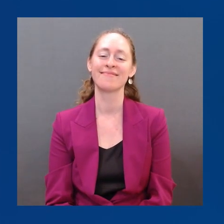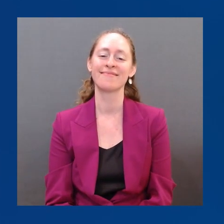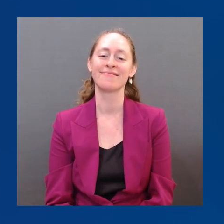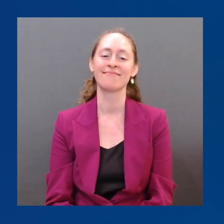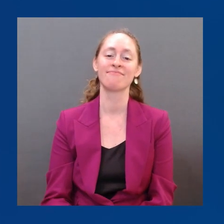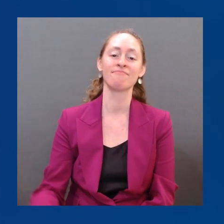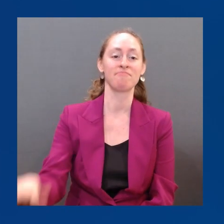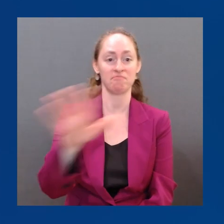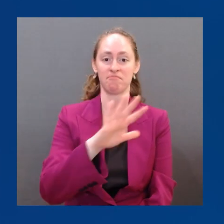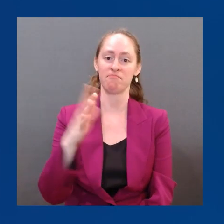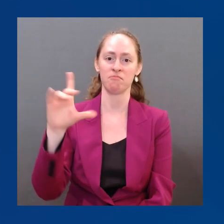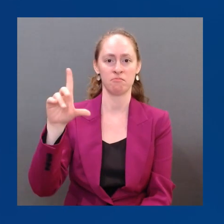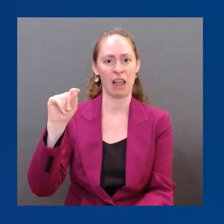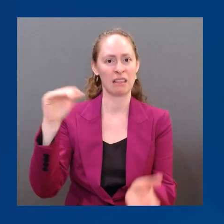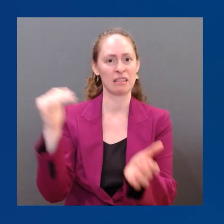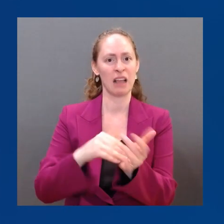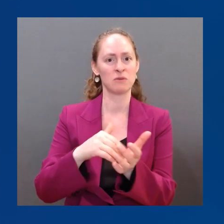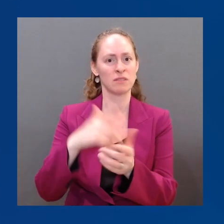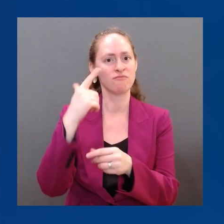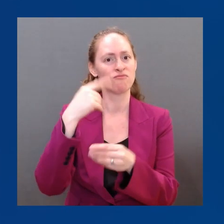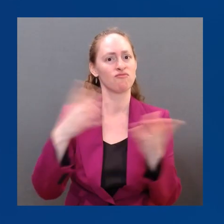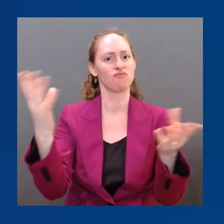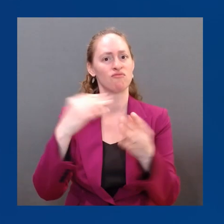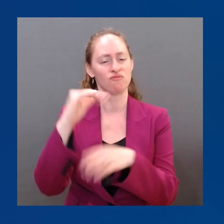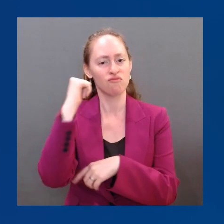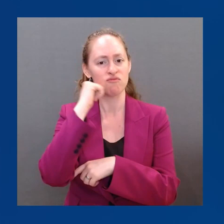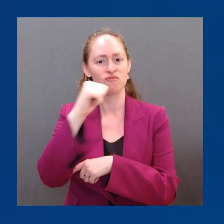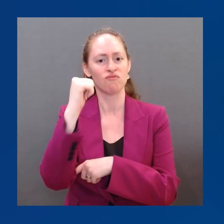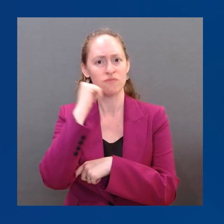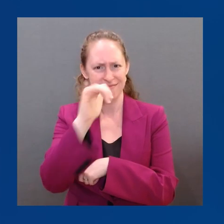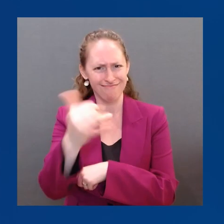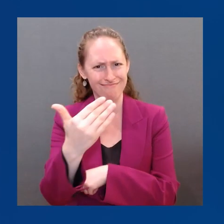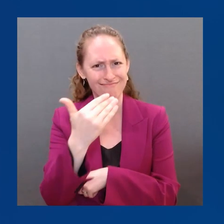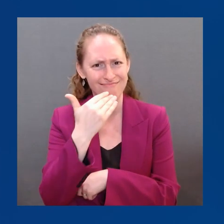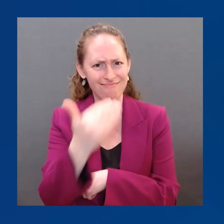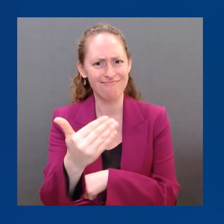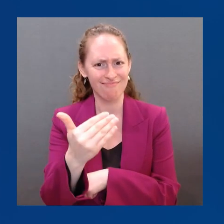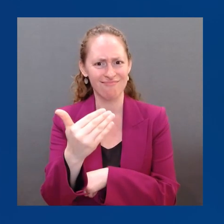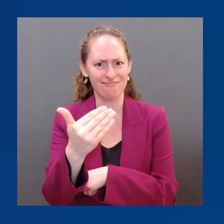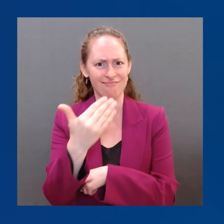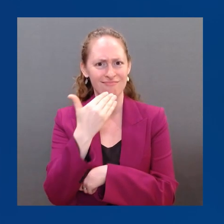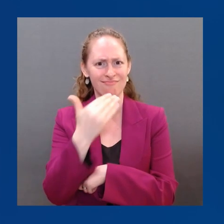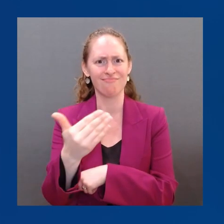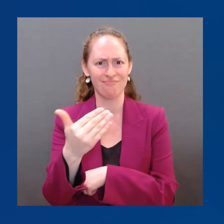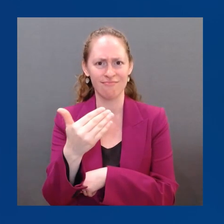I think that is actually a really important reason why, despite this very substantial increase in infections,